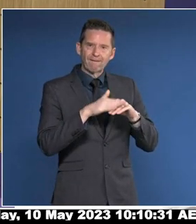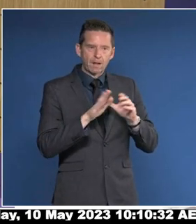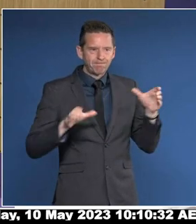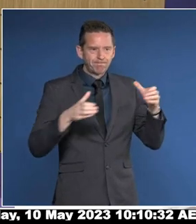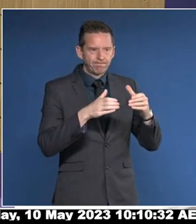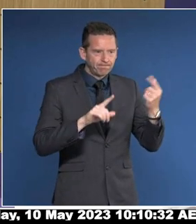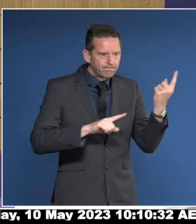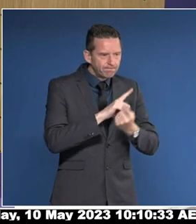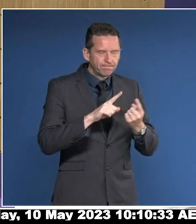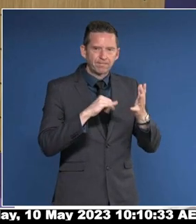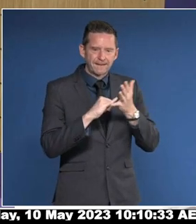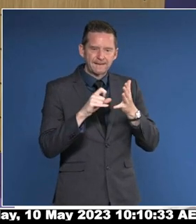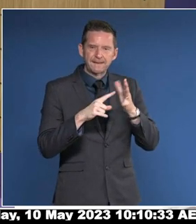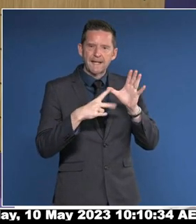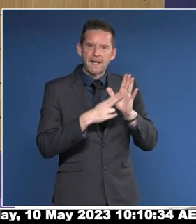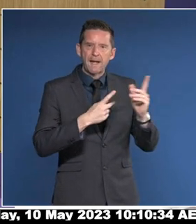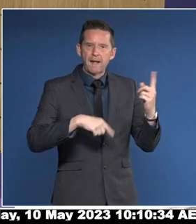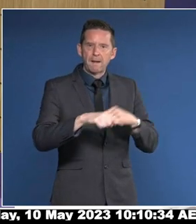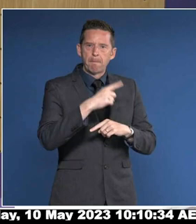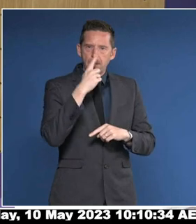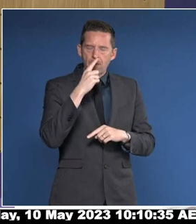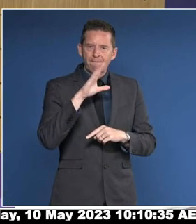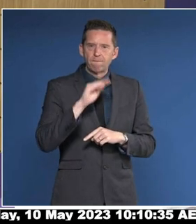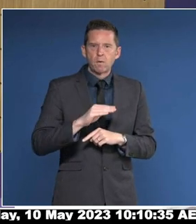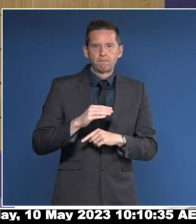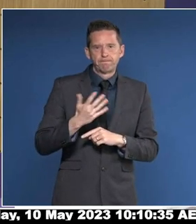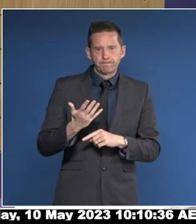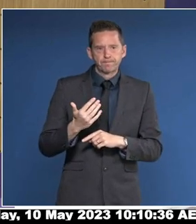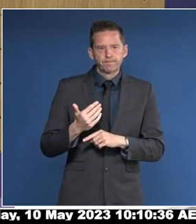meetings from the year 2000 right up to 2019.